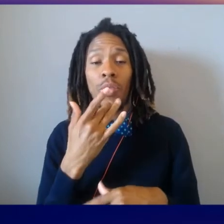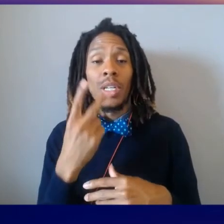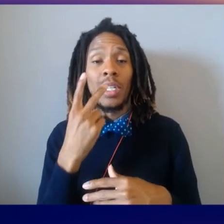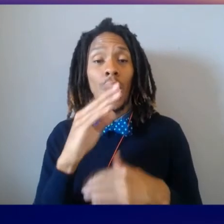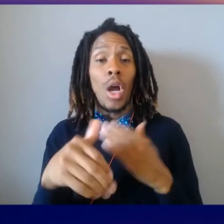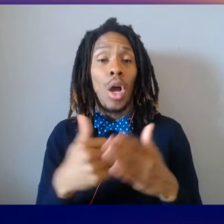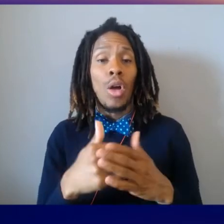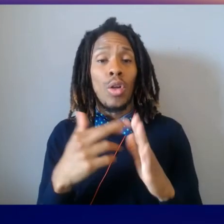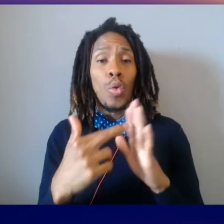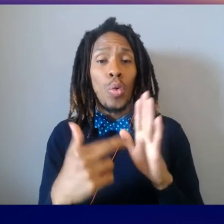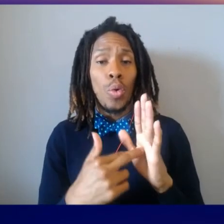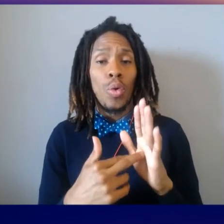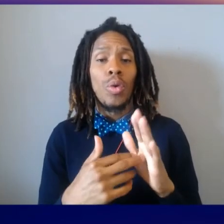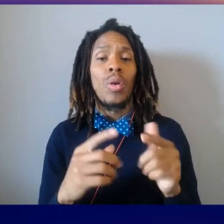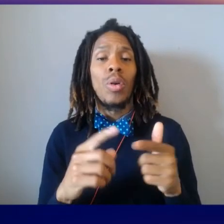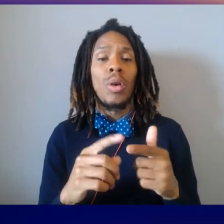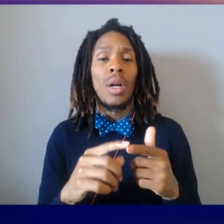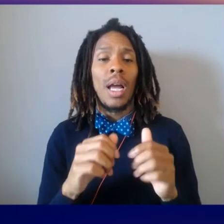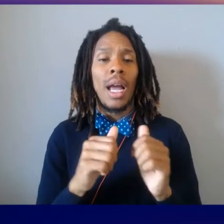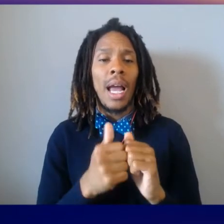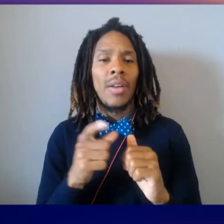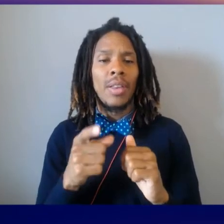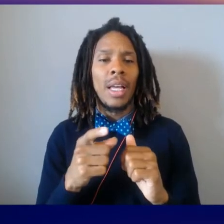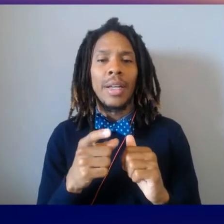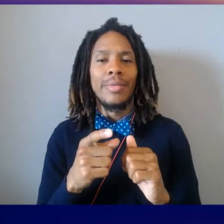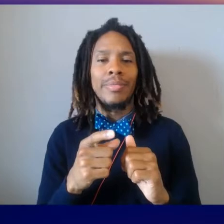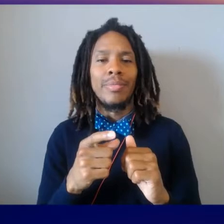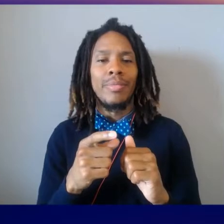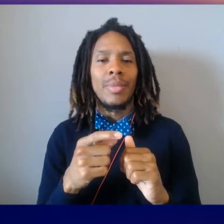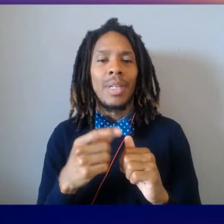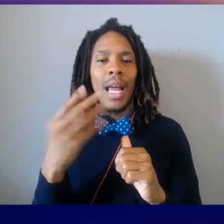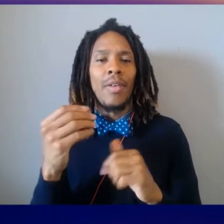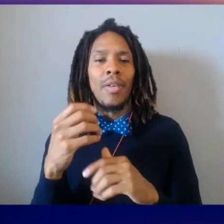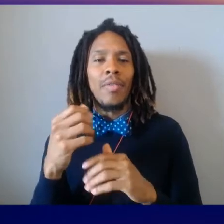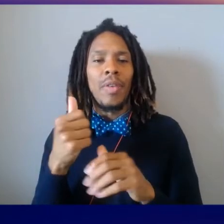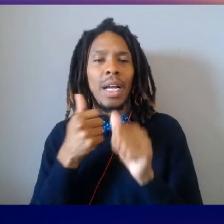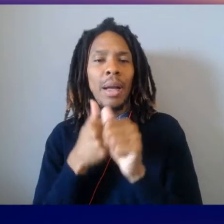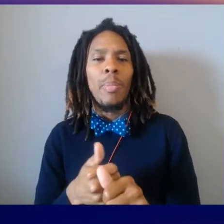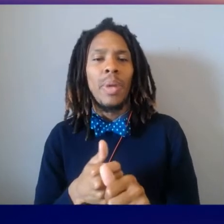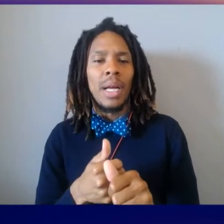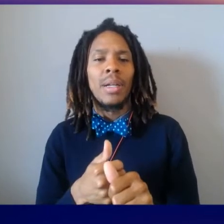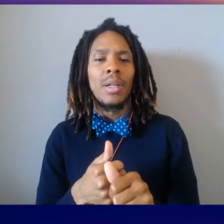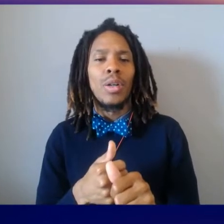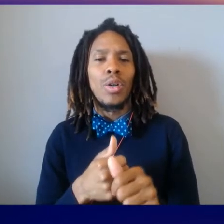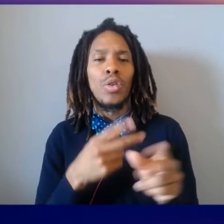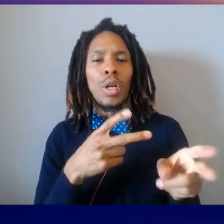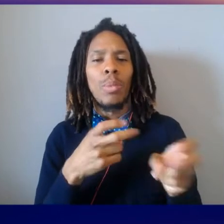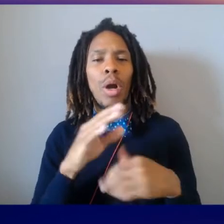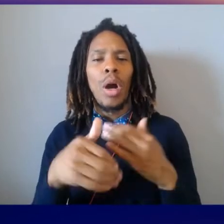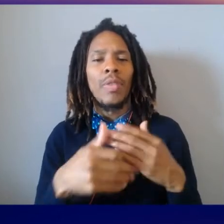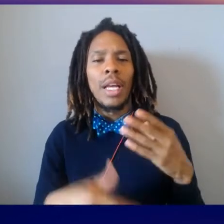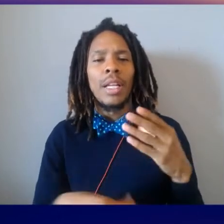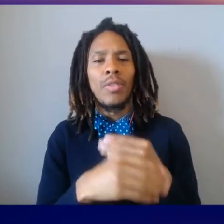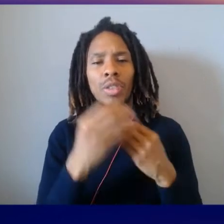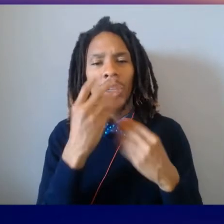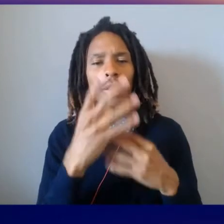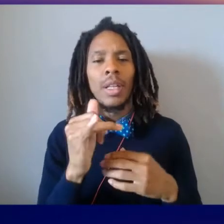and how they went out of compliance at a given point. You can pull all the additional data. Like, for example, what type of resource it was